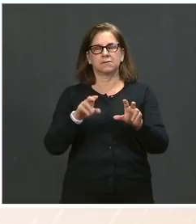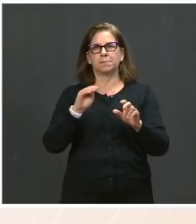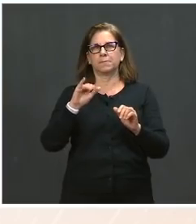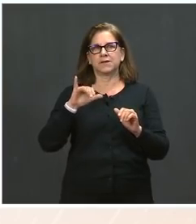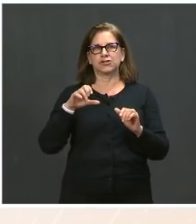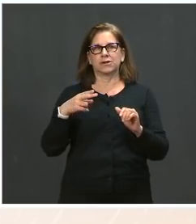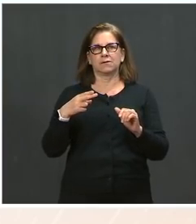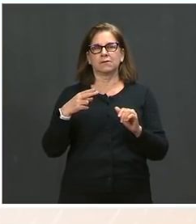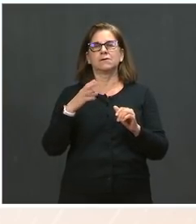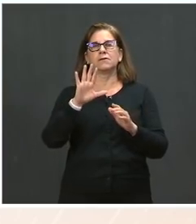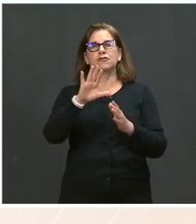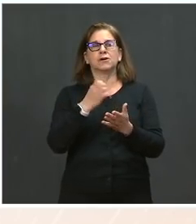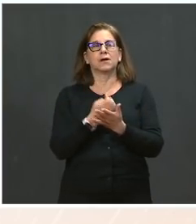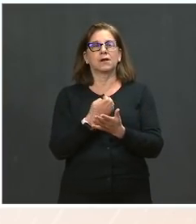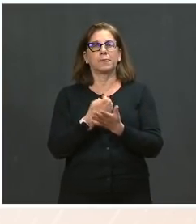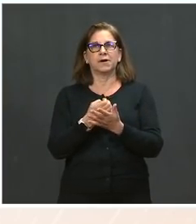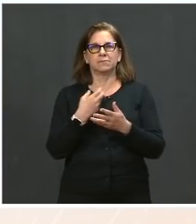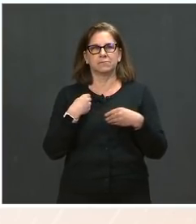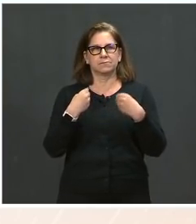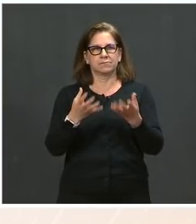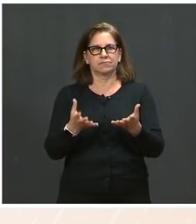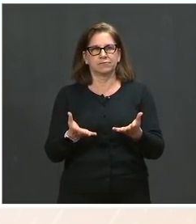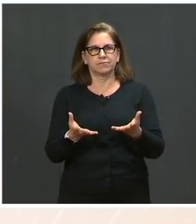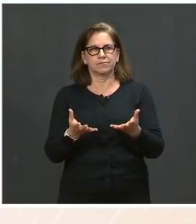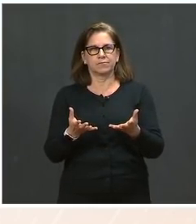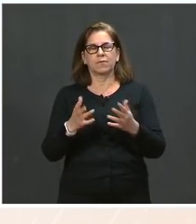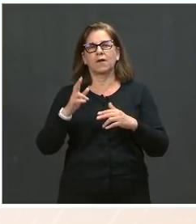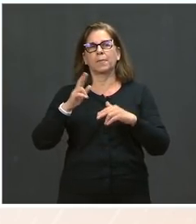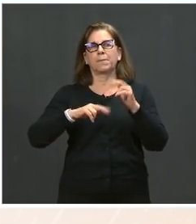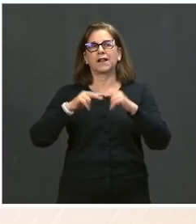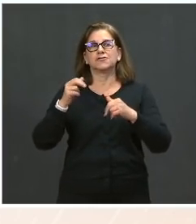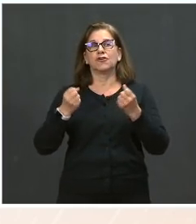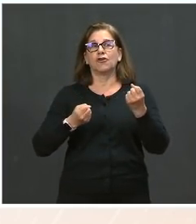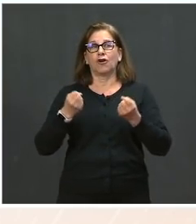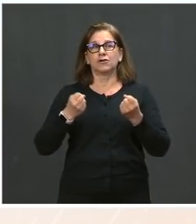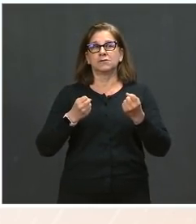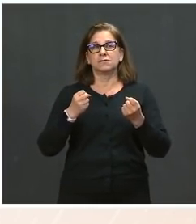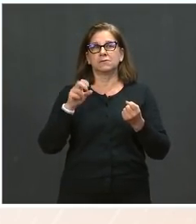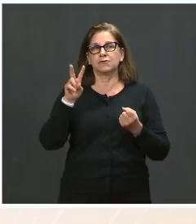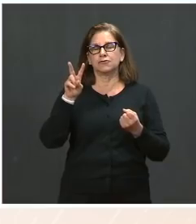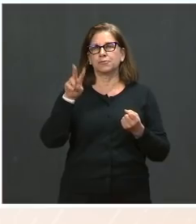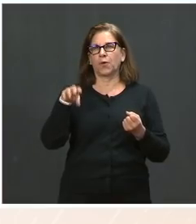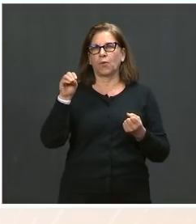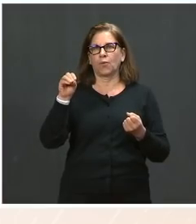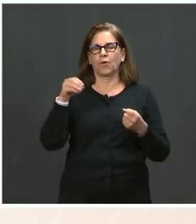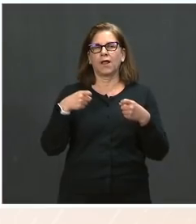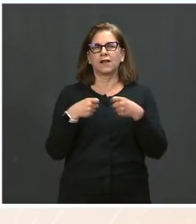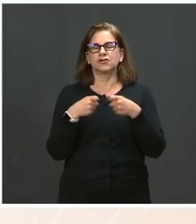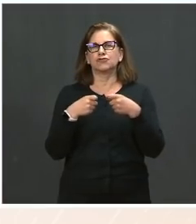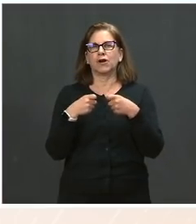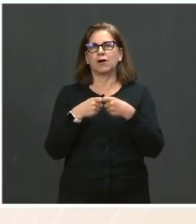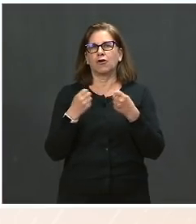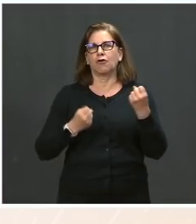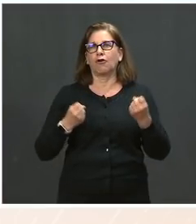to build car 2.0, which is the electric vehicle -- and the guts to that vehicle, the battery. And now here we are, 12 years later,